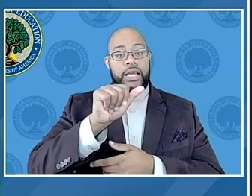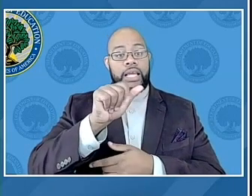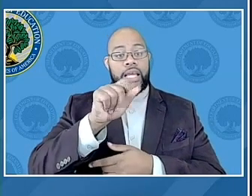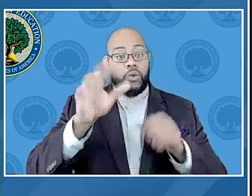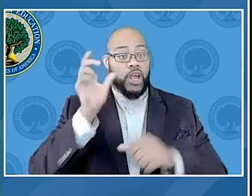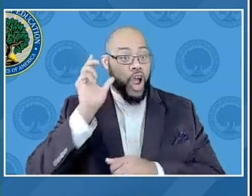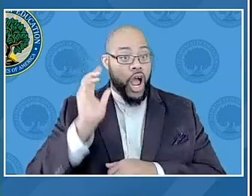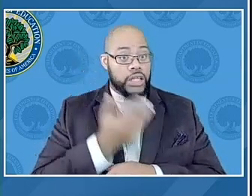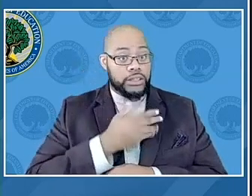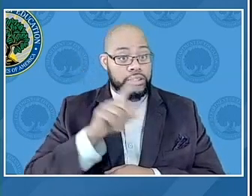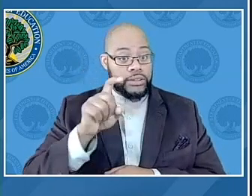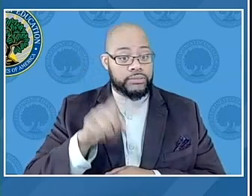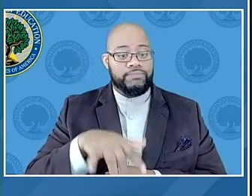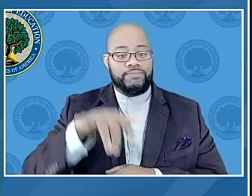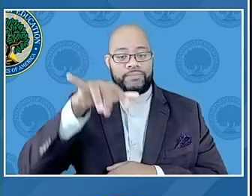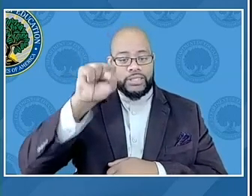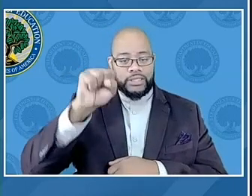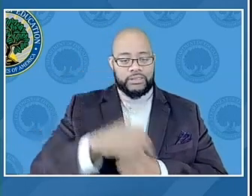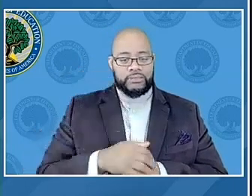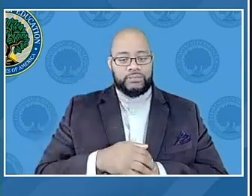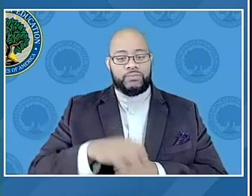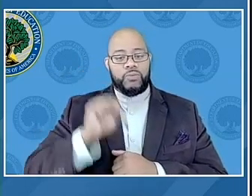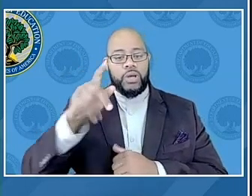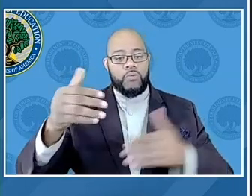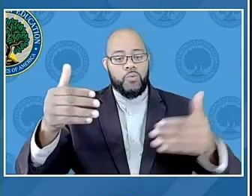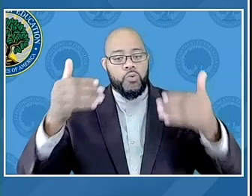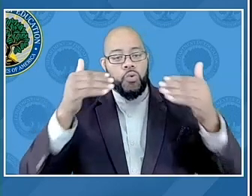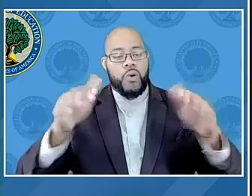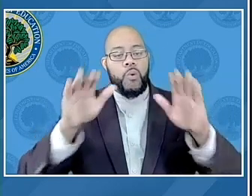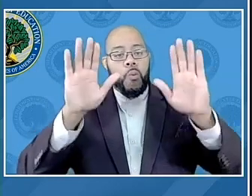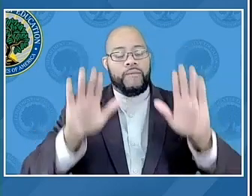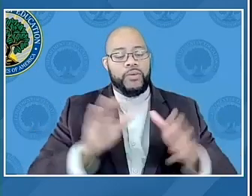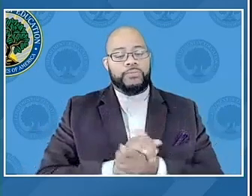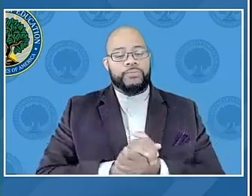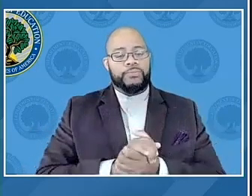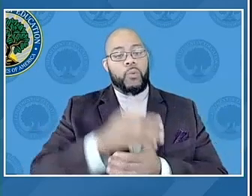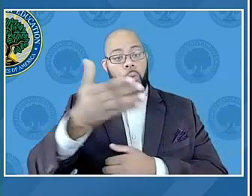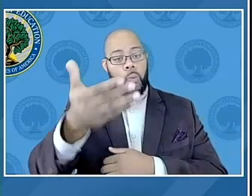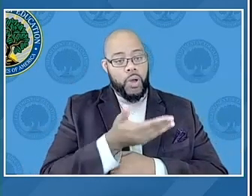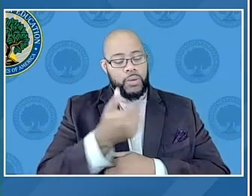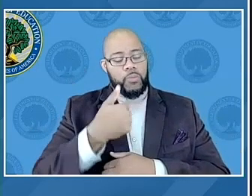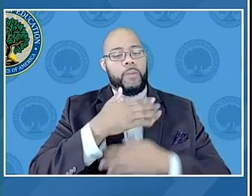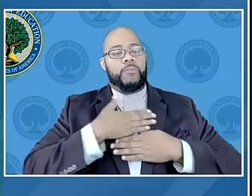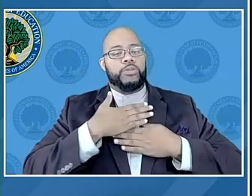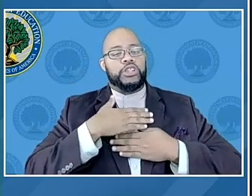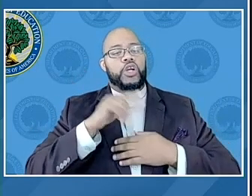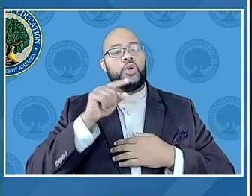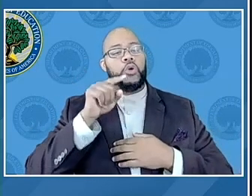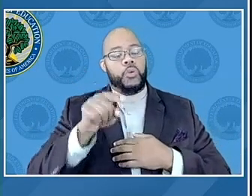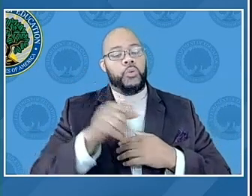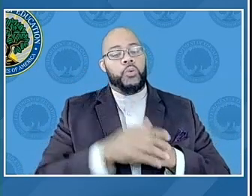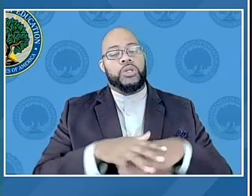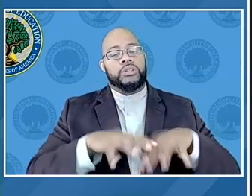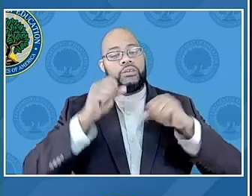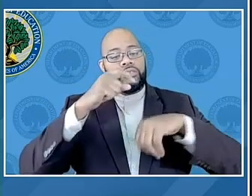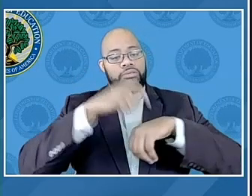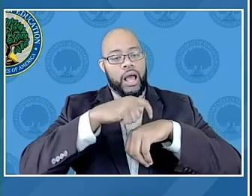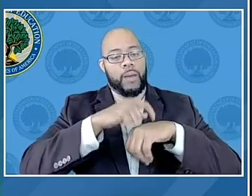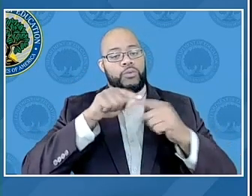Yes. Okay, great. Wonderful. Welcome. And we appreciate you taking the time to address the committee today.